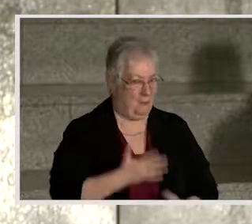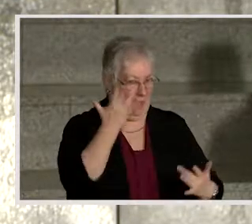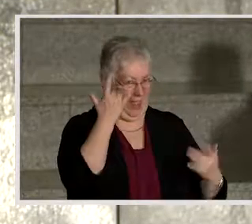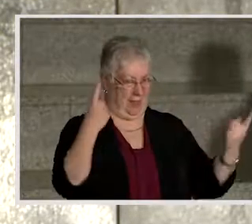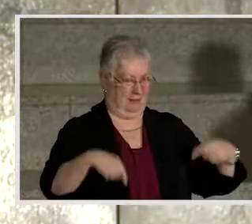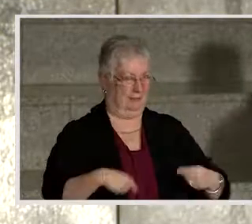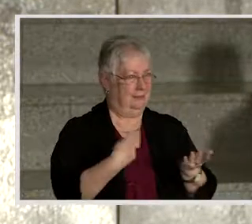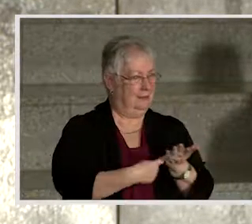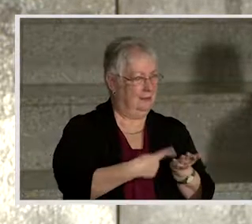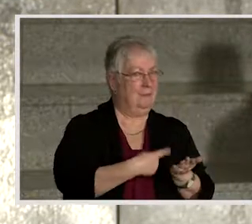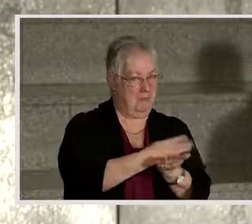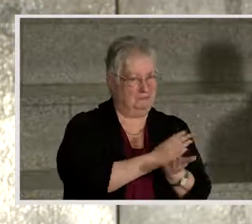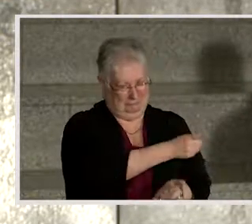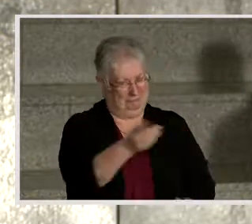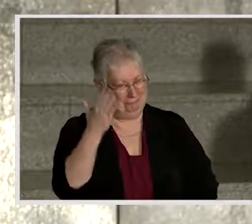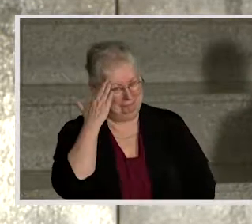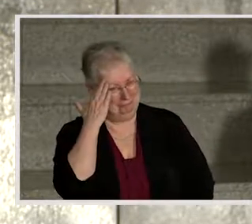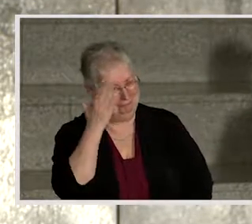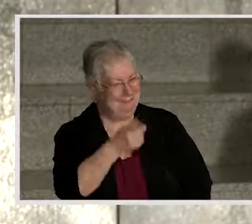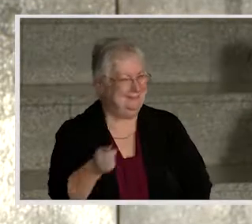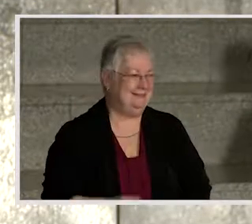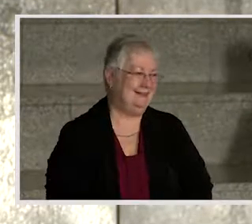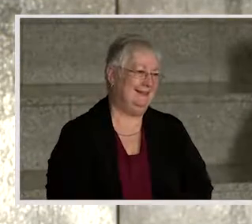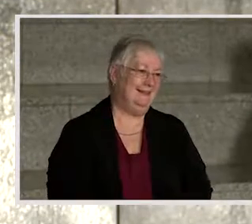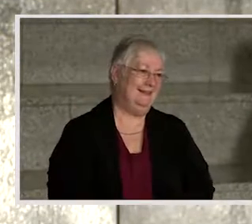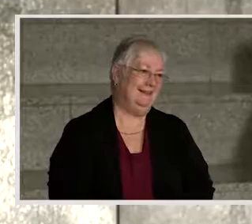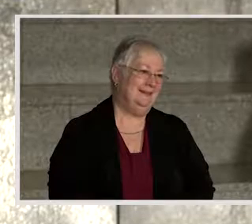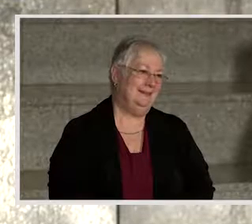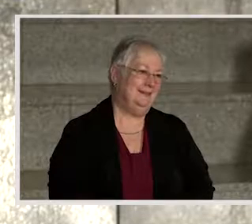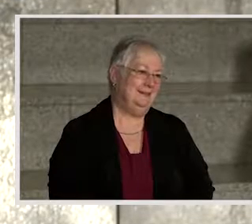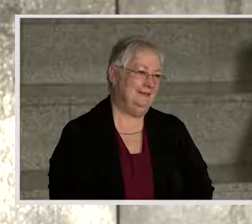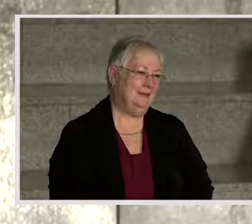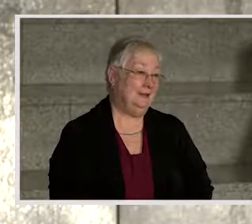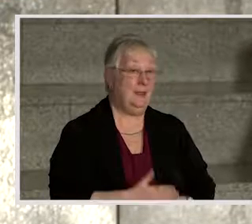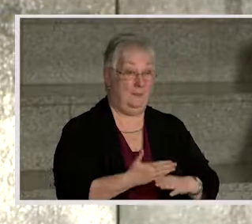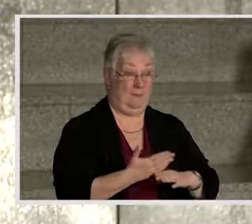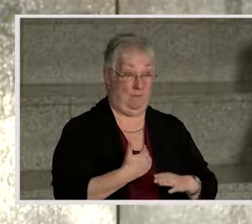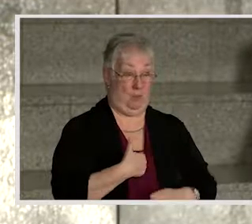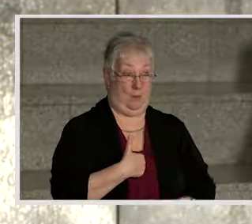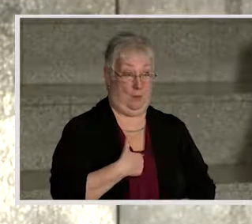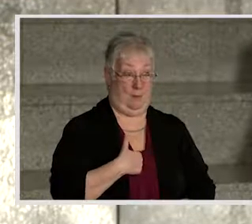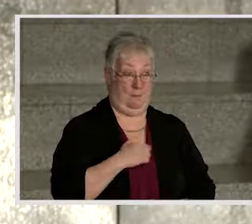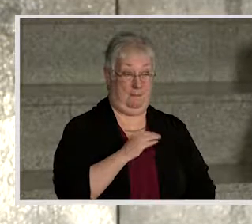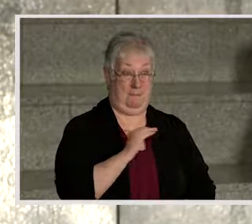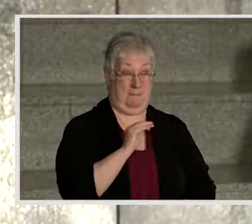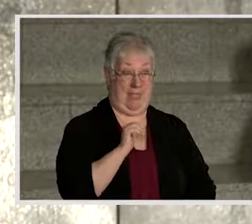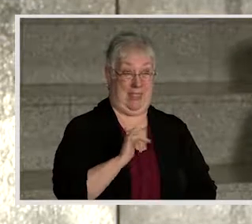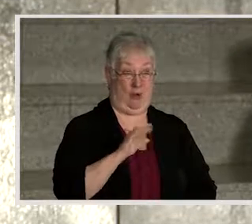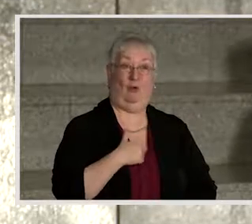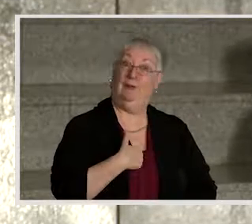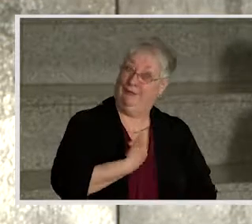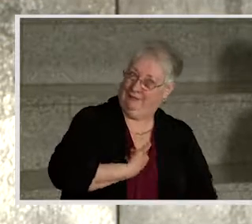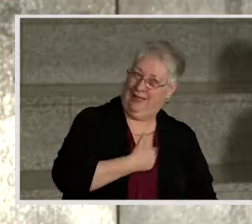YOU KNOW, I WAS ON THE COUNCIL FOR ALMOST EIGHT YEARS, AND IN MY TIME ON THE COUNCIL I WOULD